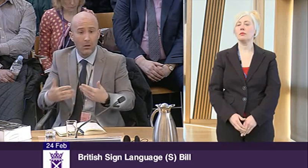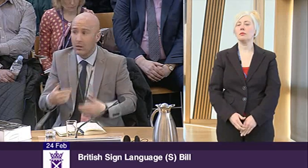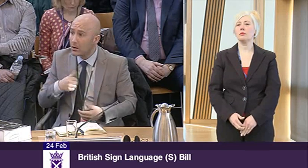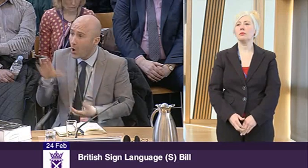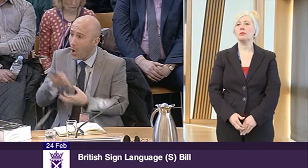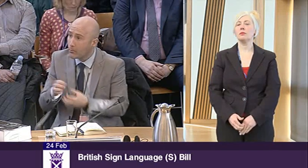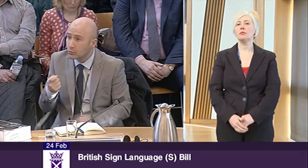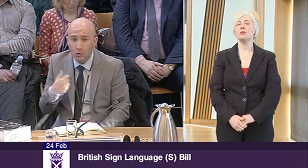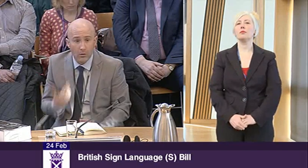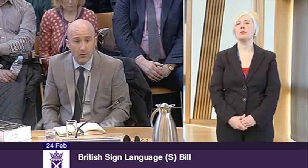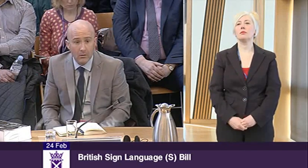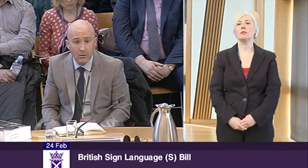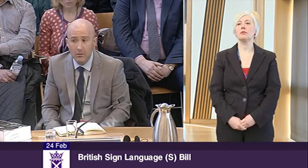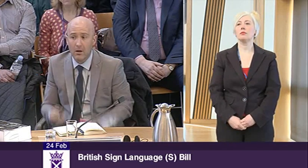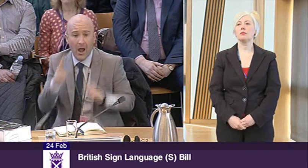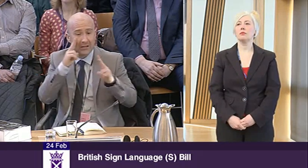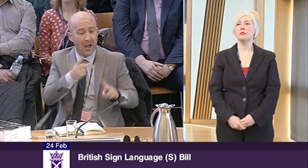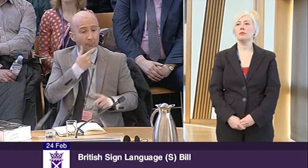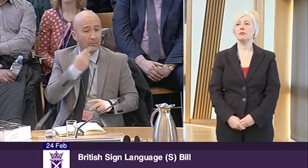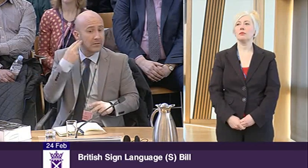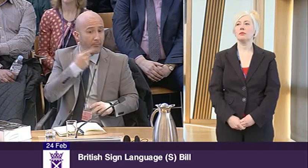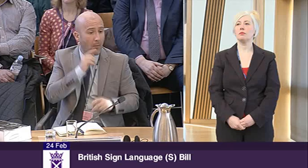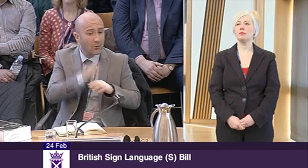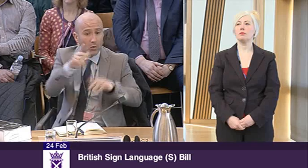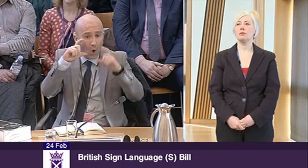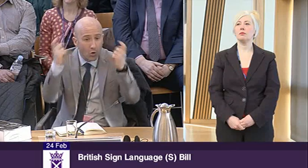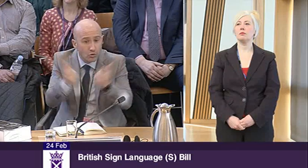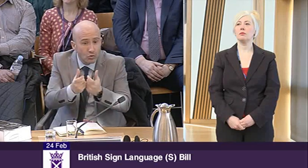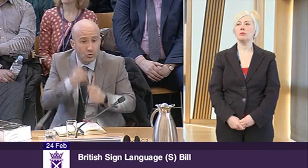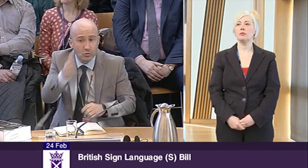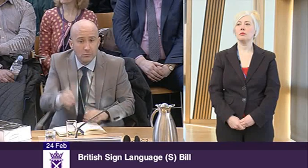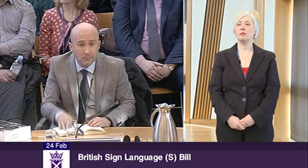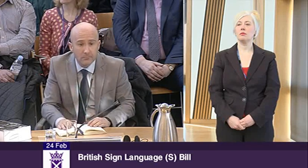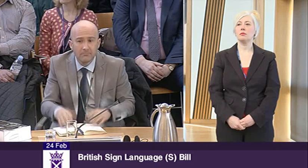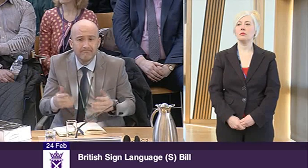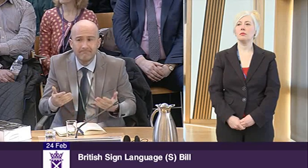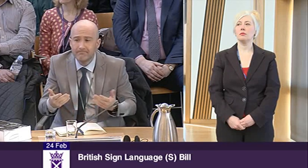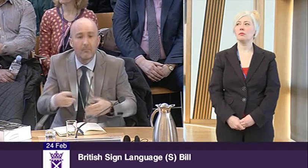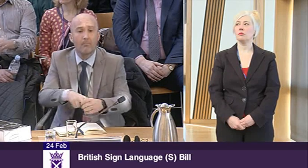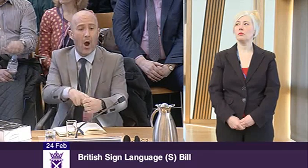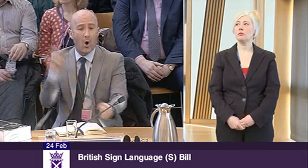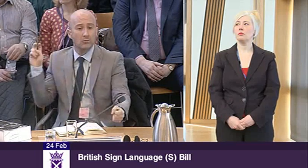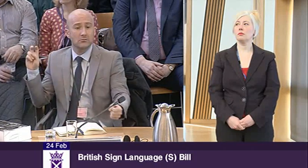and waiting for hours or even months without really knowing what is going on with their